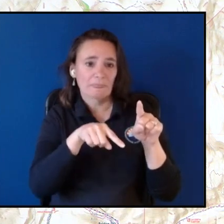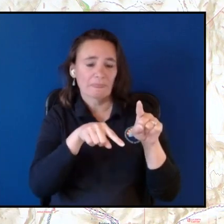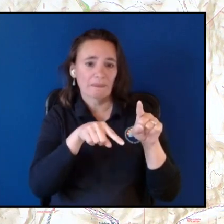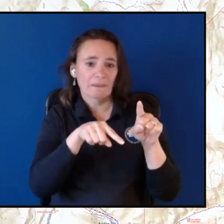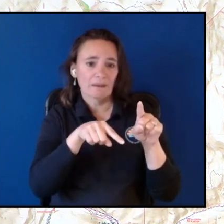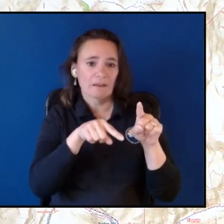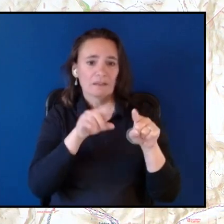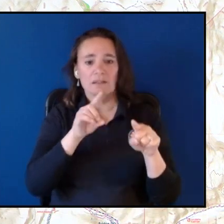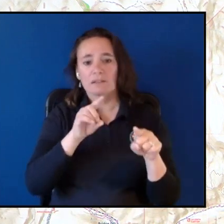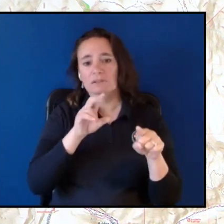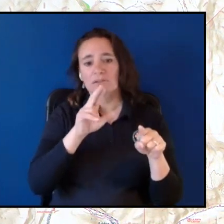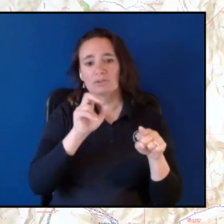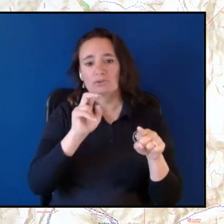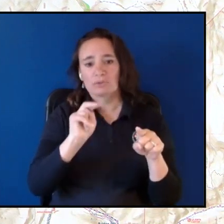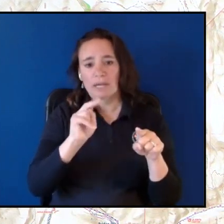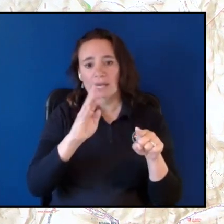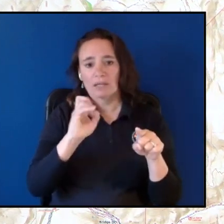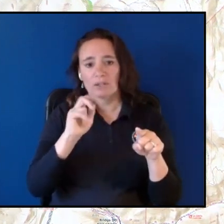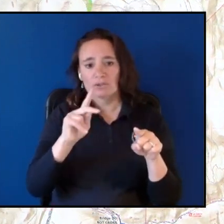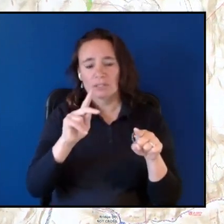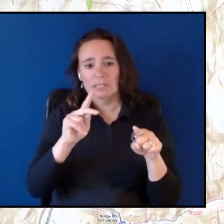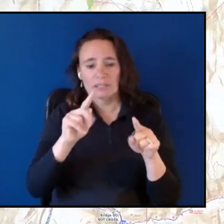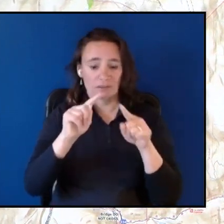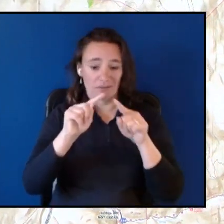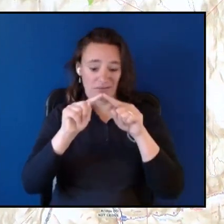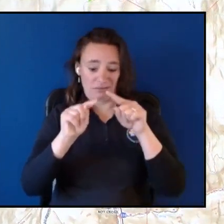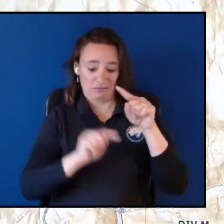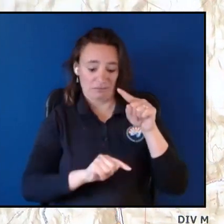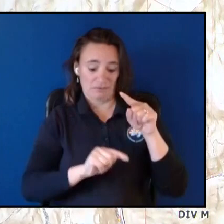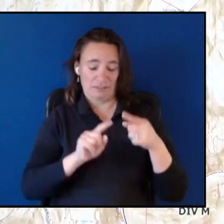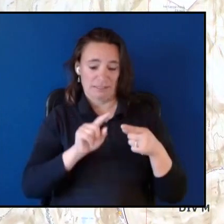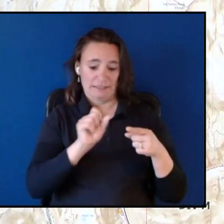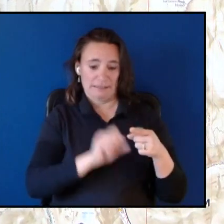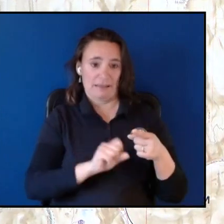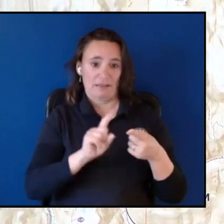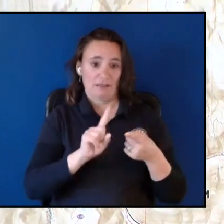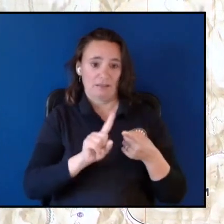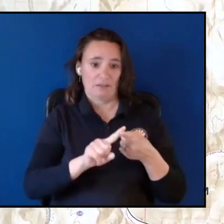fire's edge here all the way south to the 518 road.